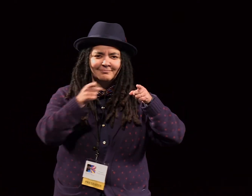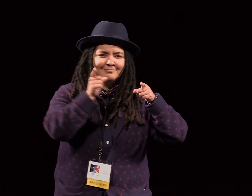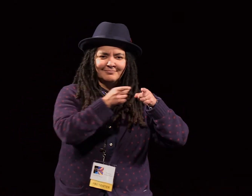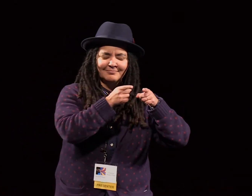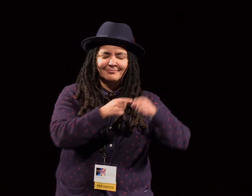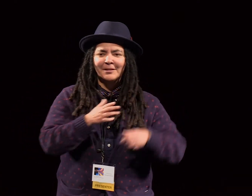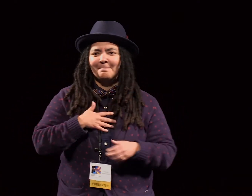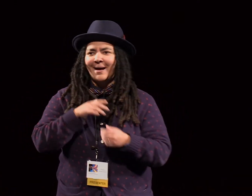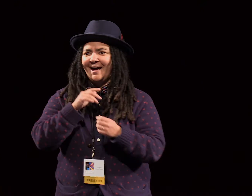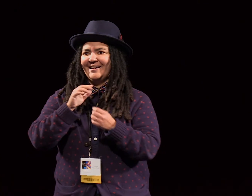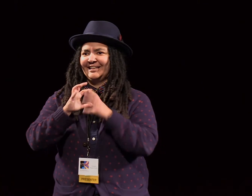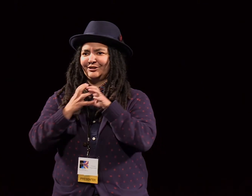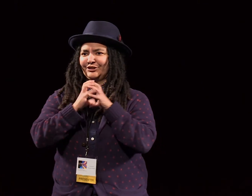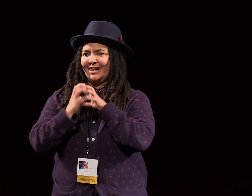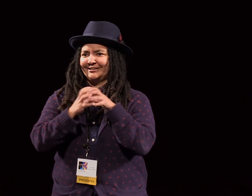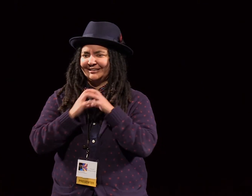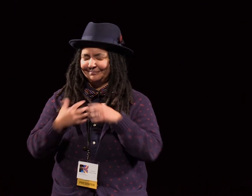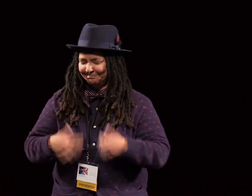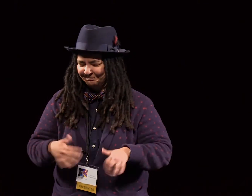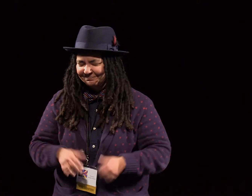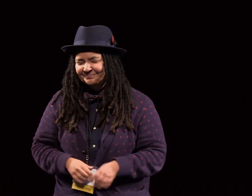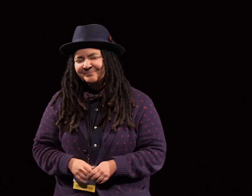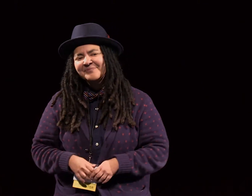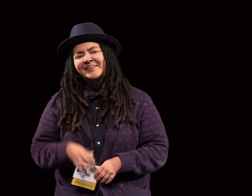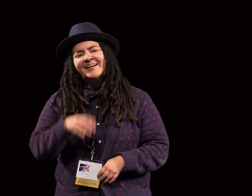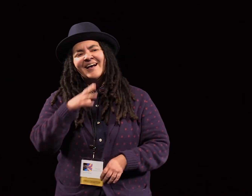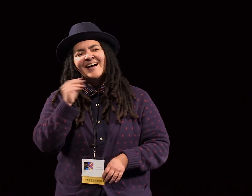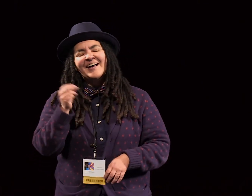There's many different parts involved in my intersectionality.